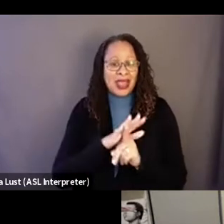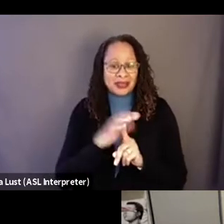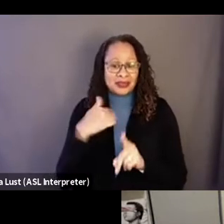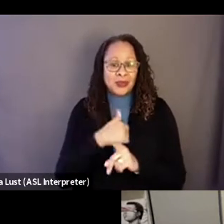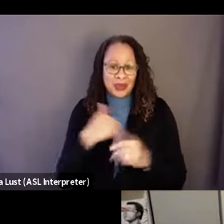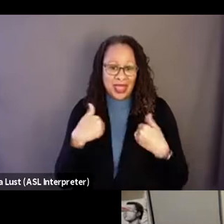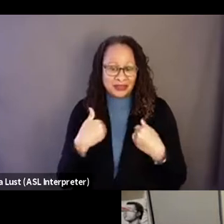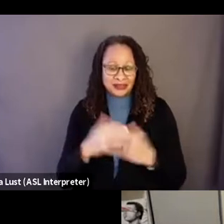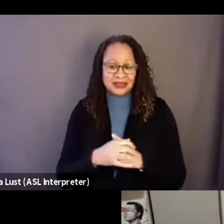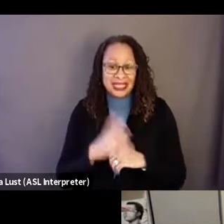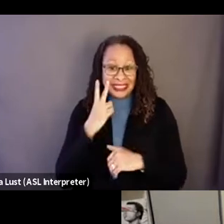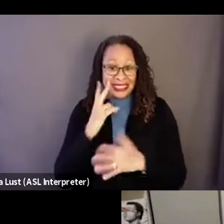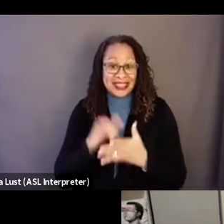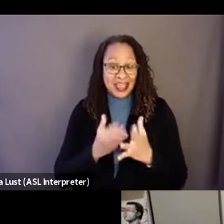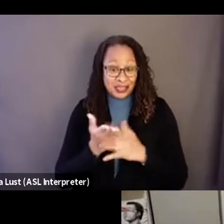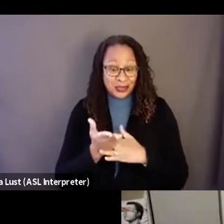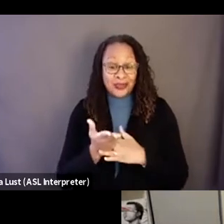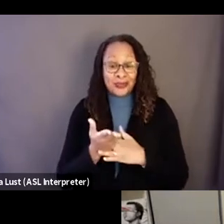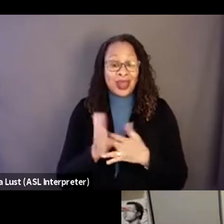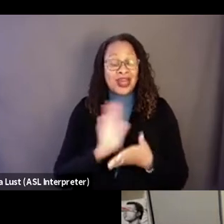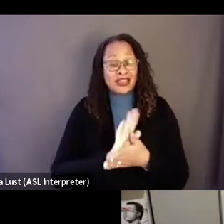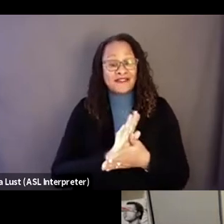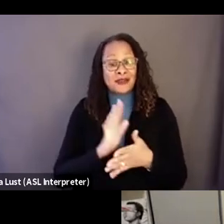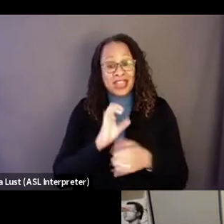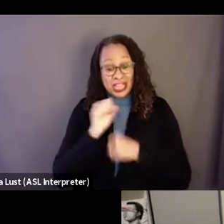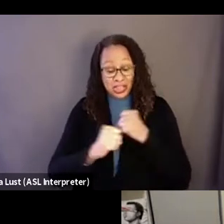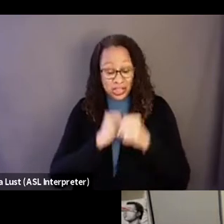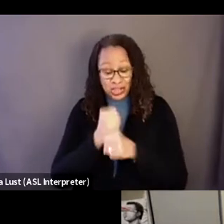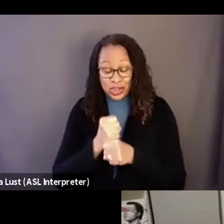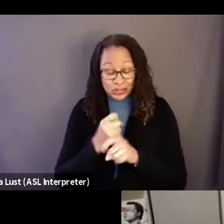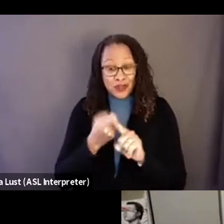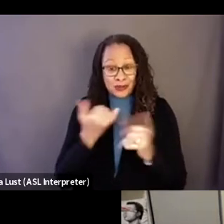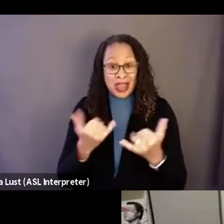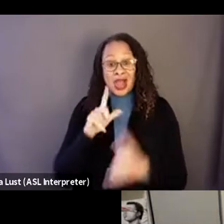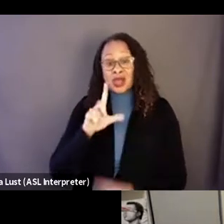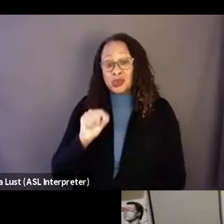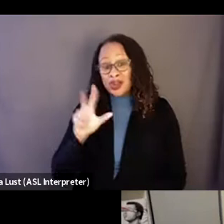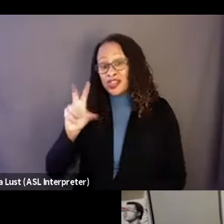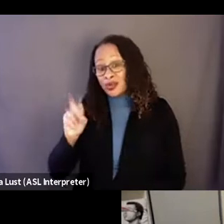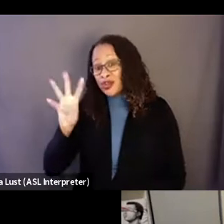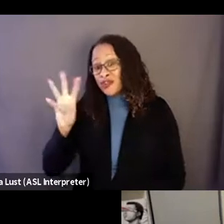and seeing that through the film that years from now, 20, 30, 40 years from now, because we will still be alive,